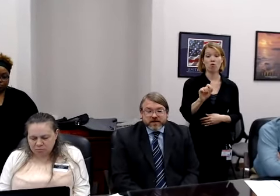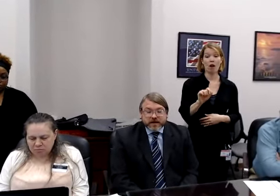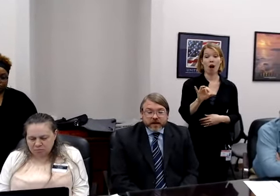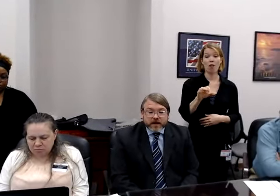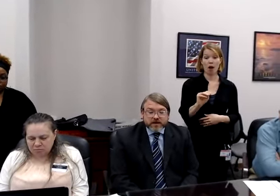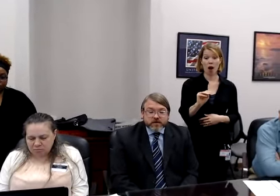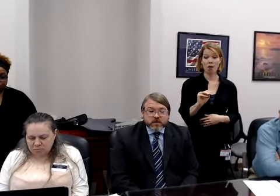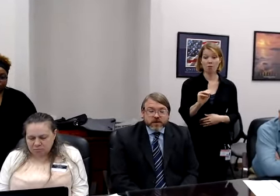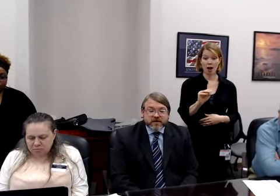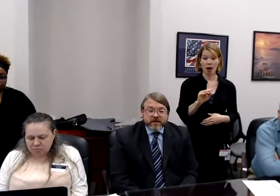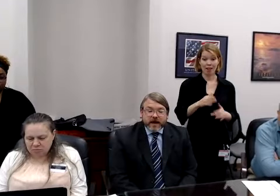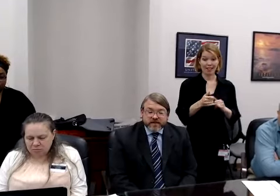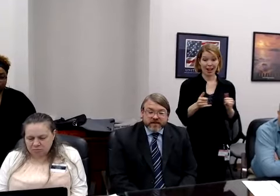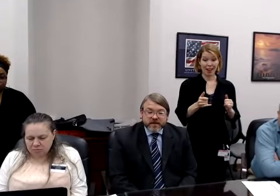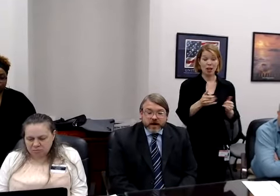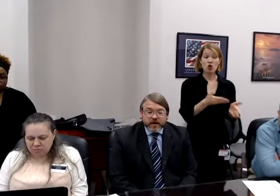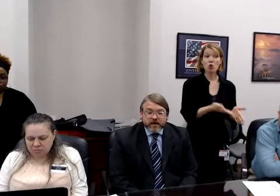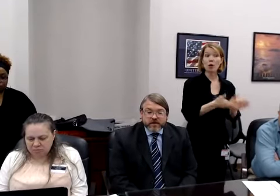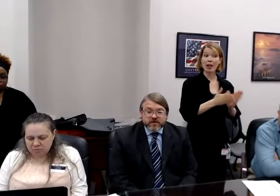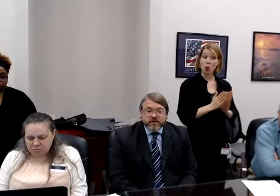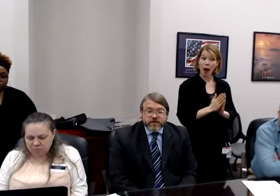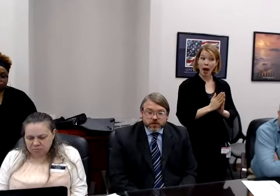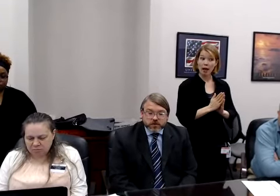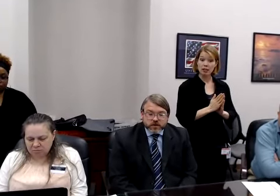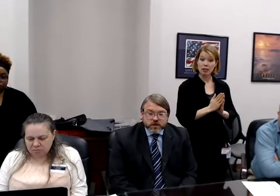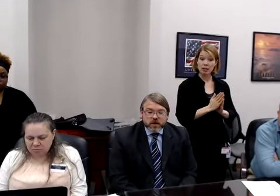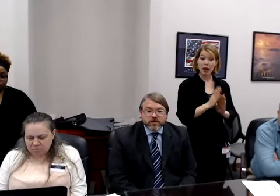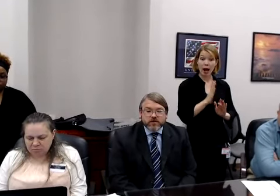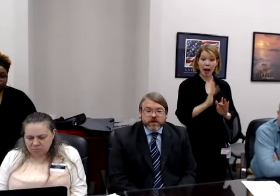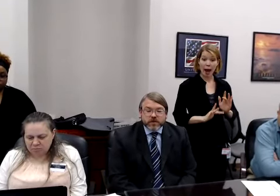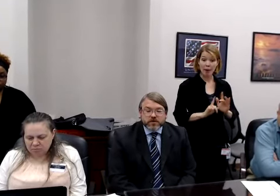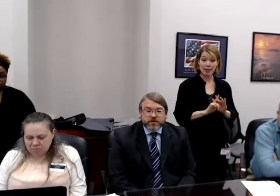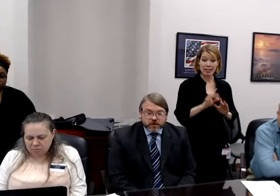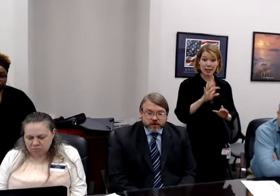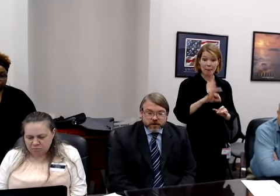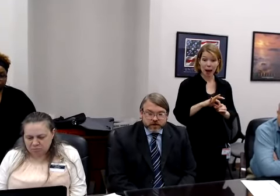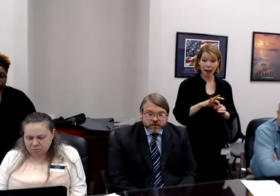The deadline to request an absentee ballot is noon on November third.